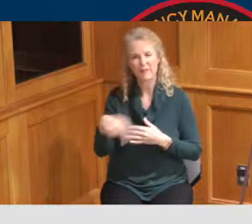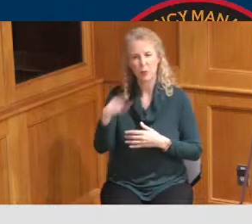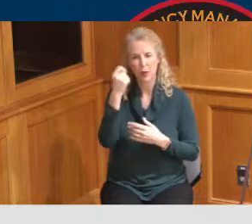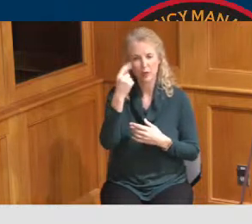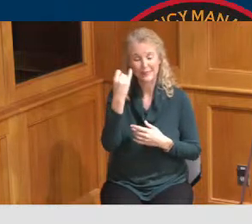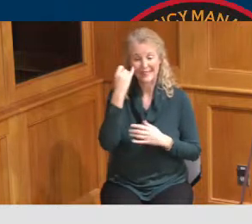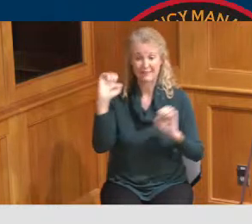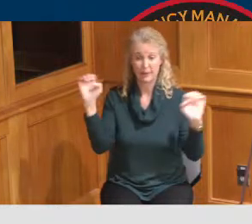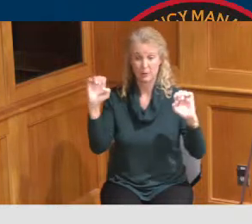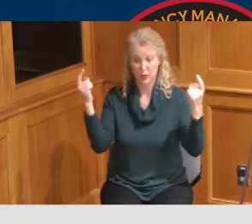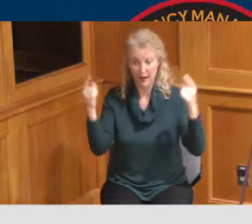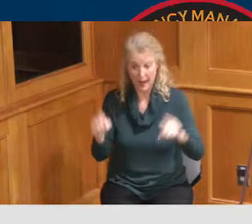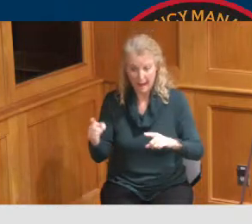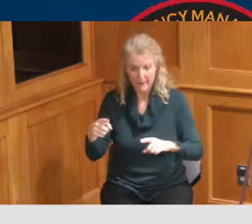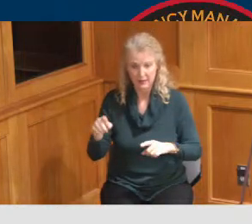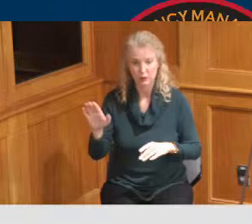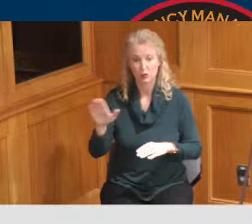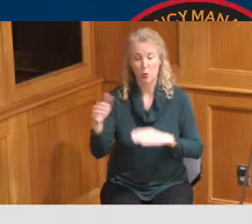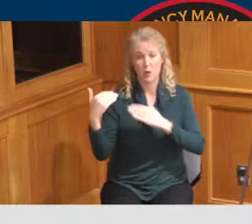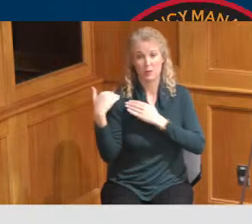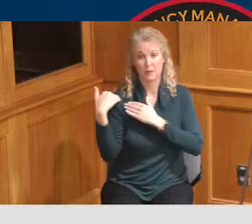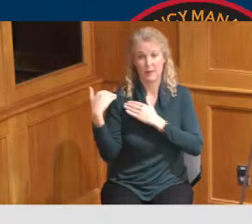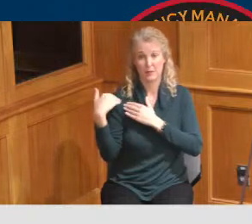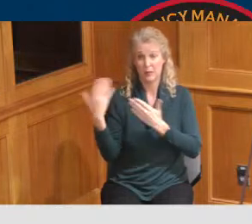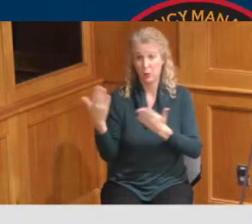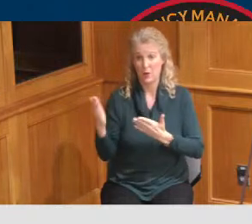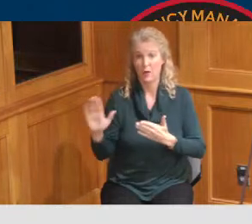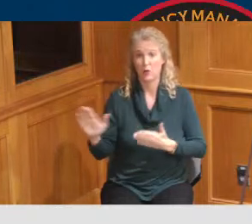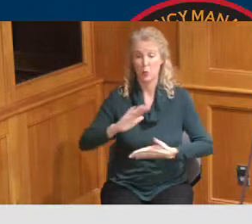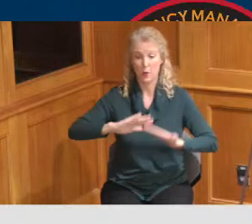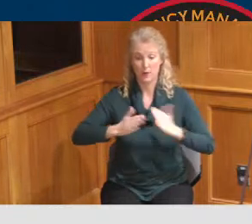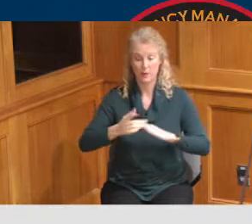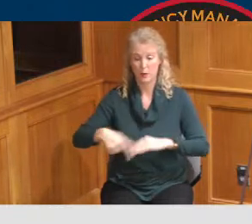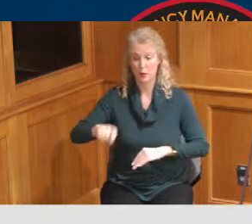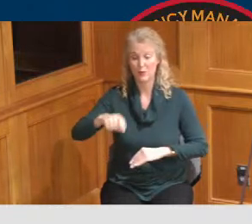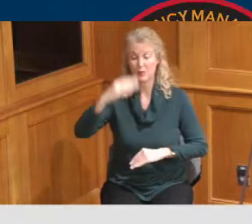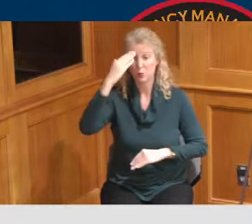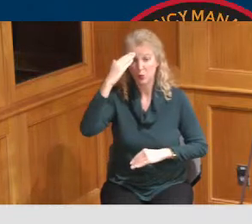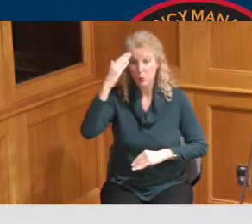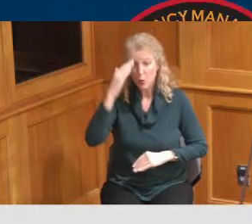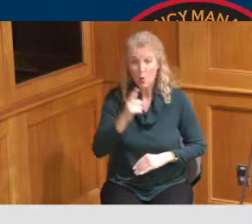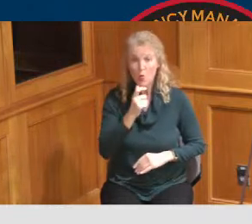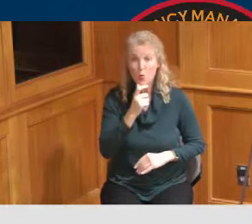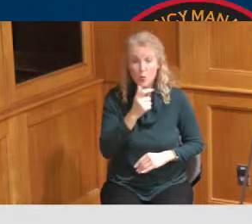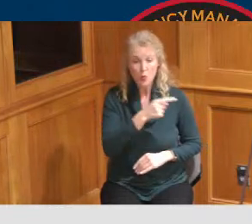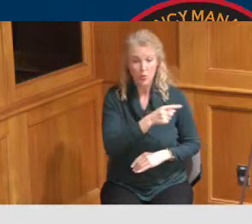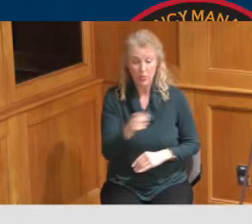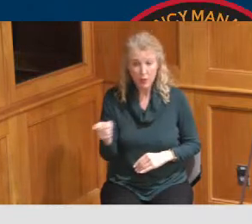Management you have a job to know your community and to know who is in your community everything